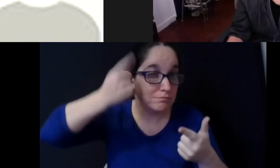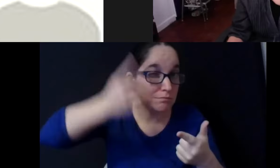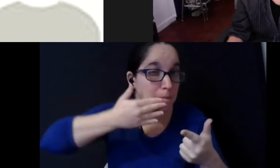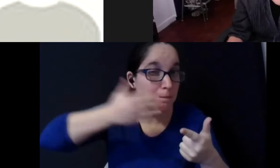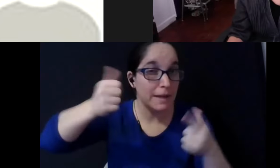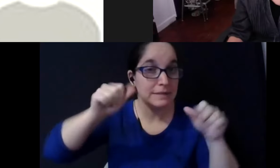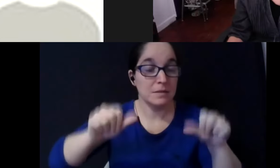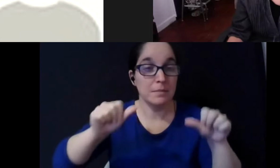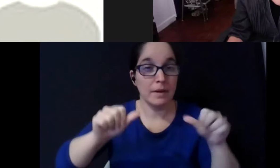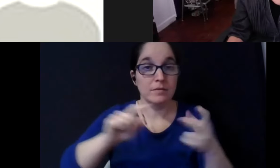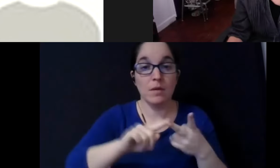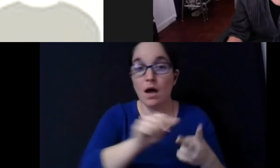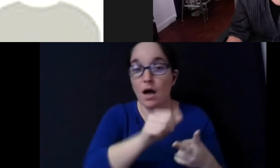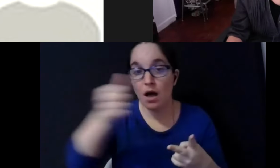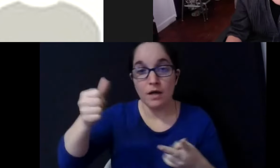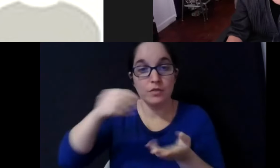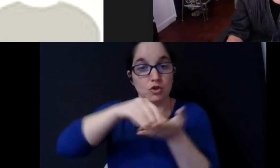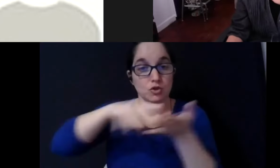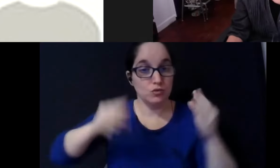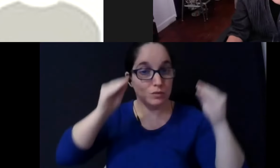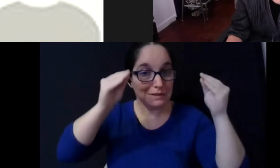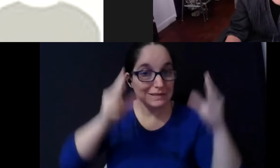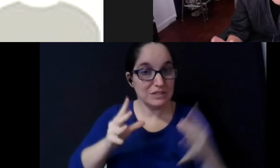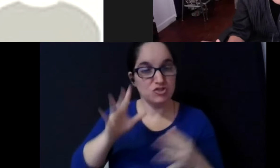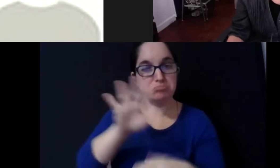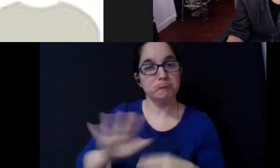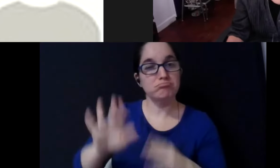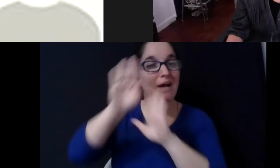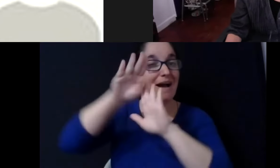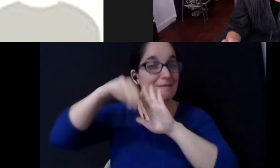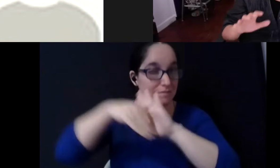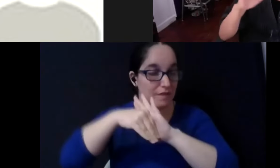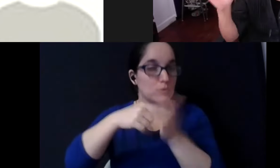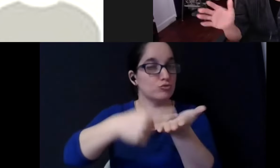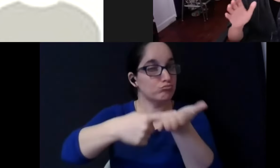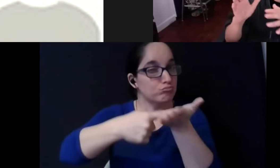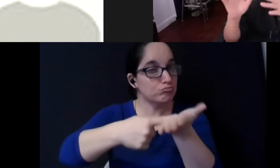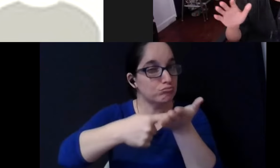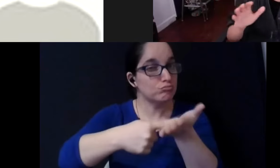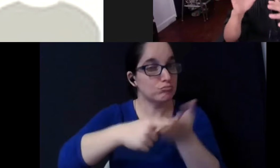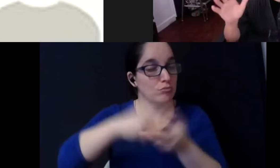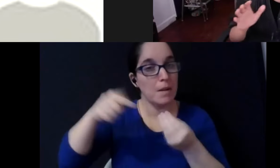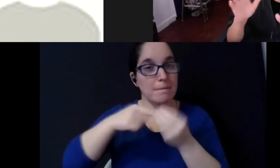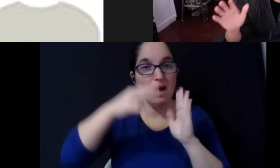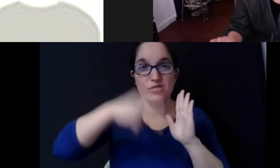to 45 minute slot to lead the discussion on the readings so the class time is pretty much spent by